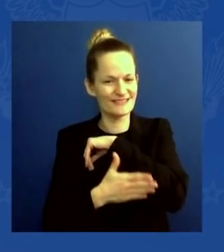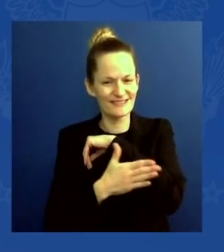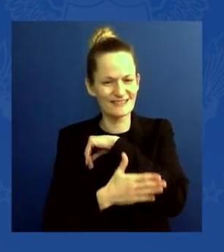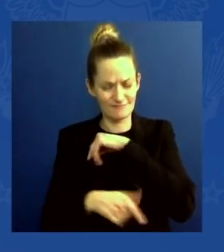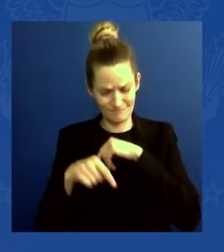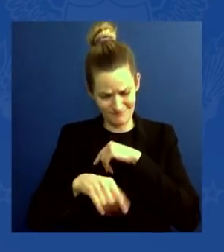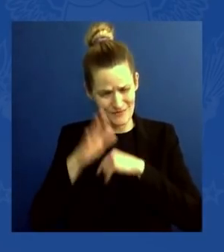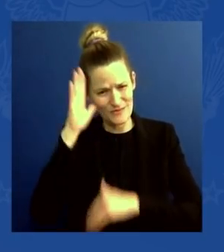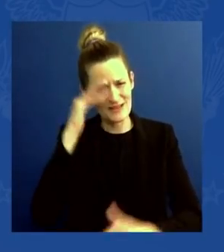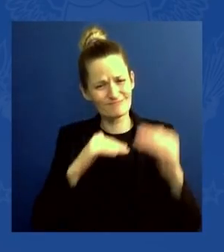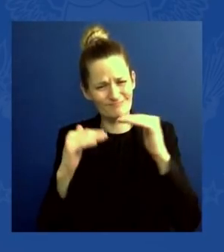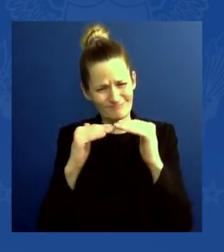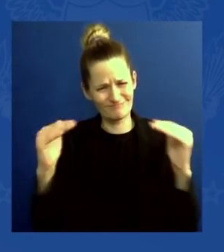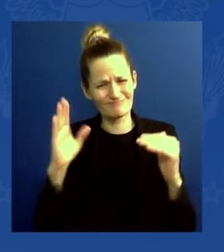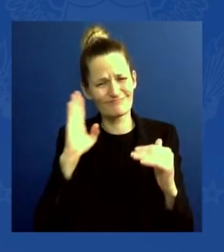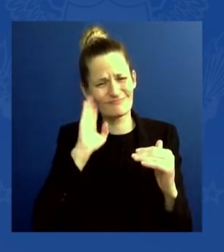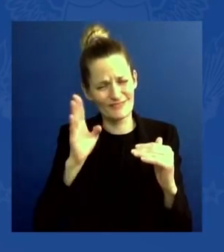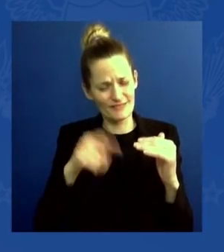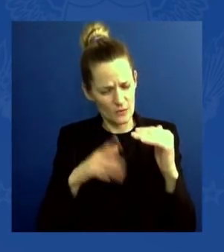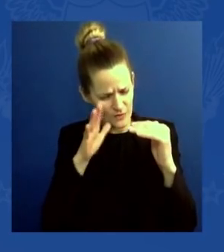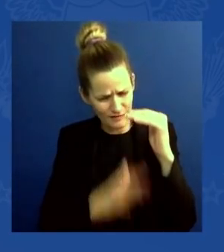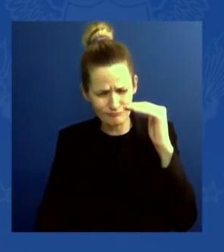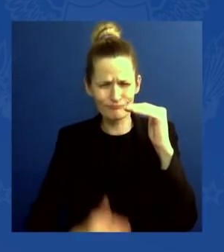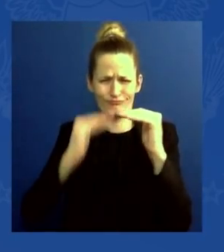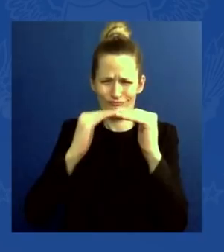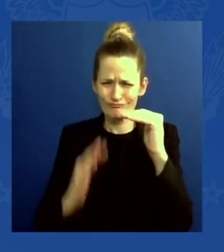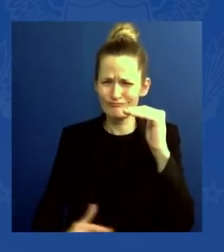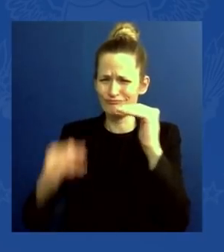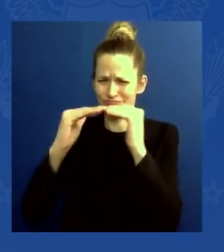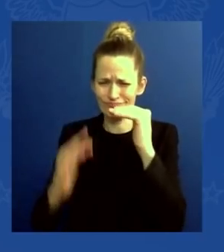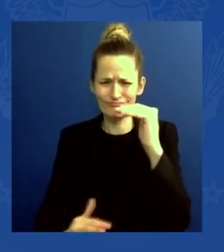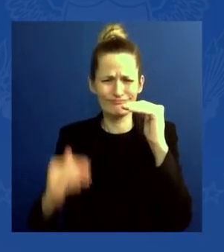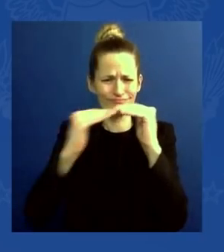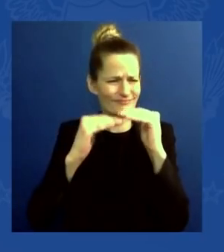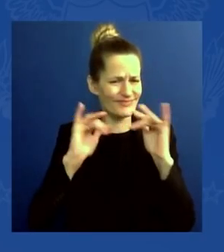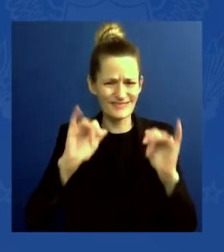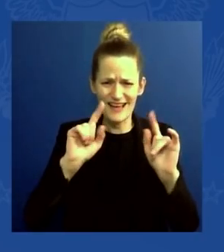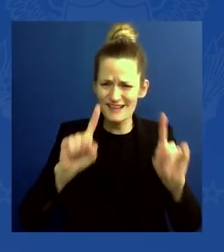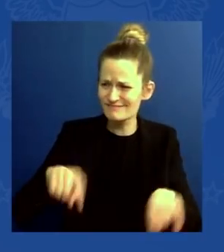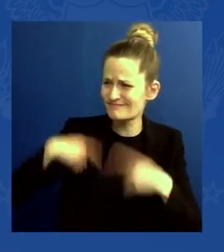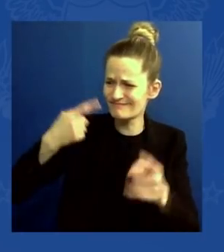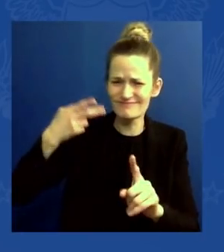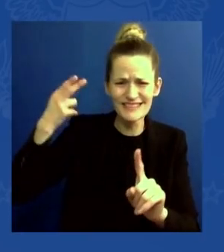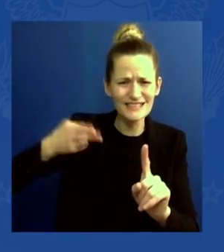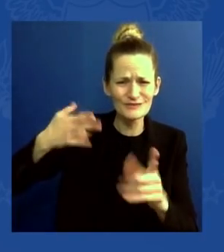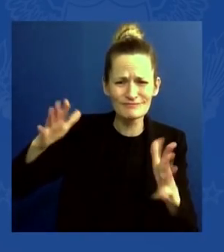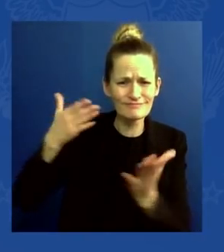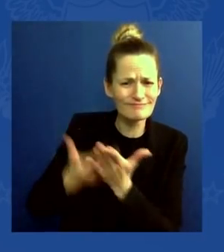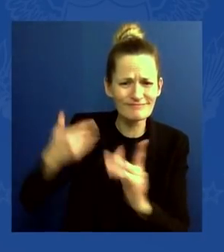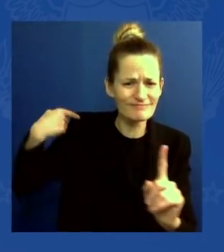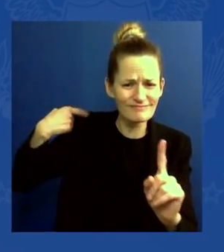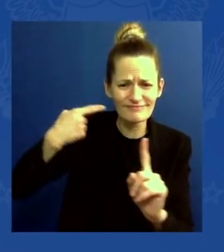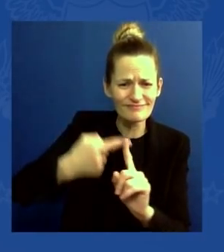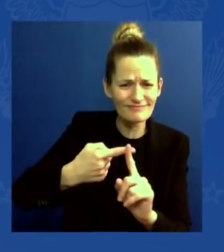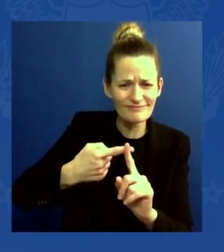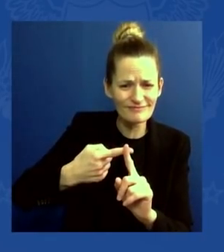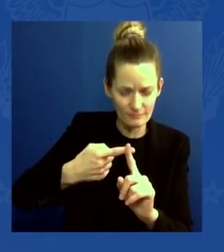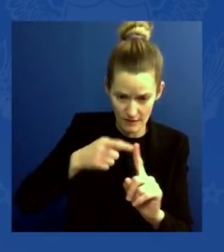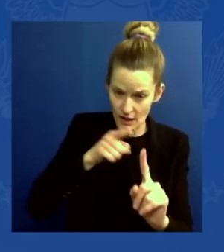I truly believe that 50 years from now, folks are going to look back and say, "This was the moment, this was the period, this year